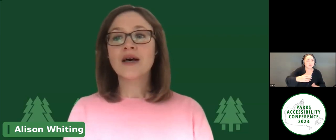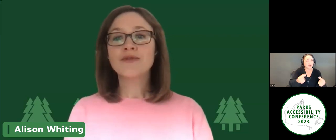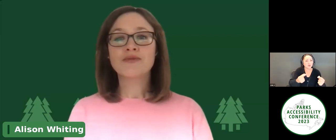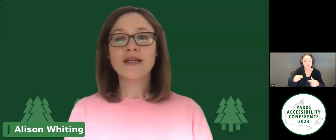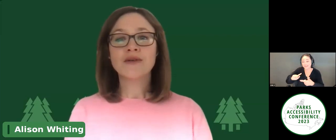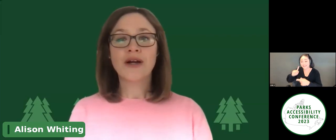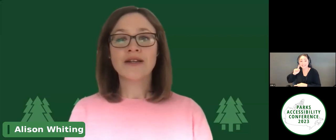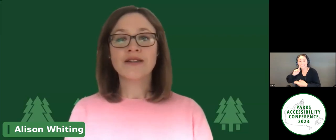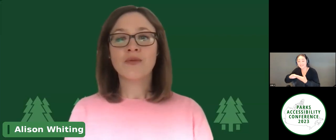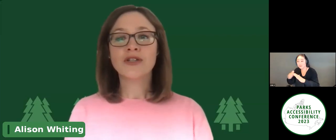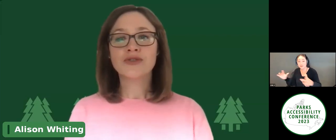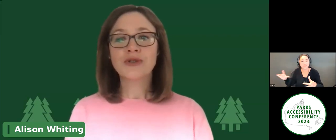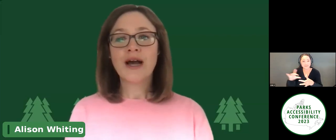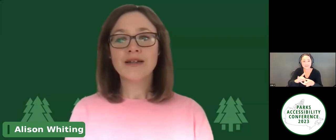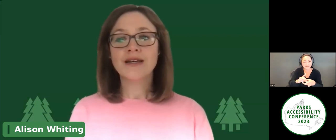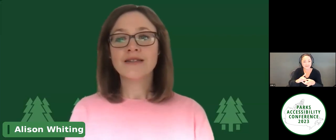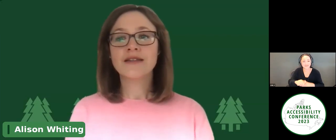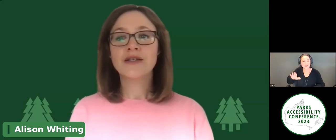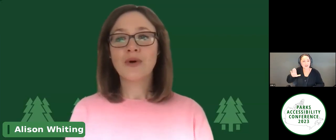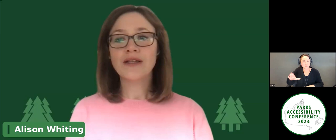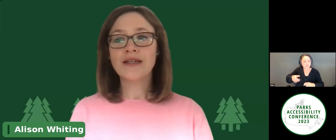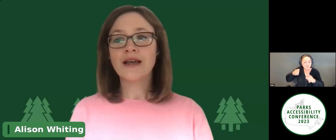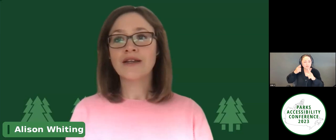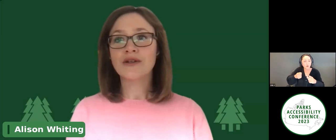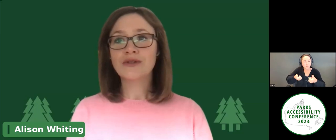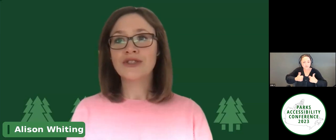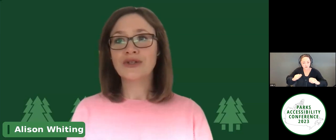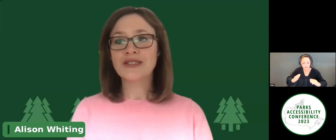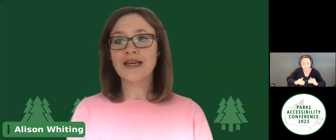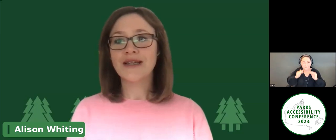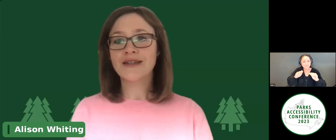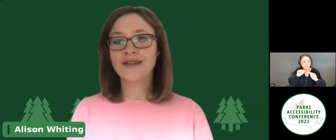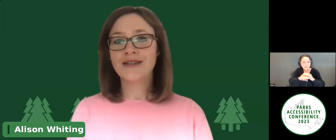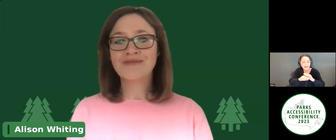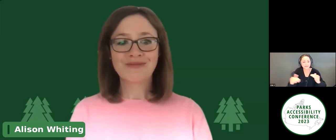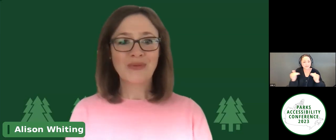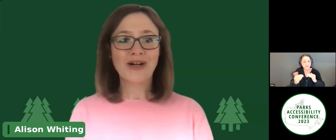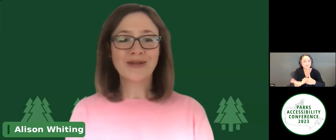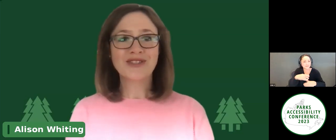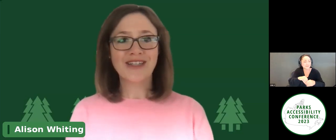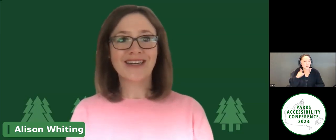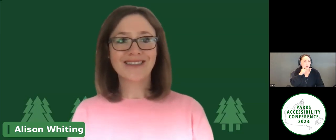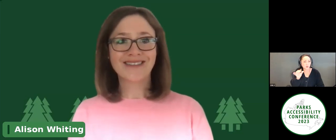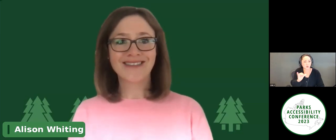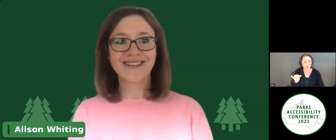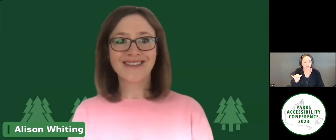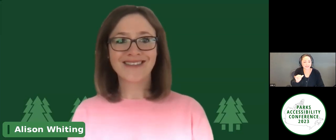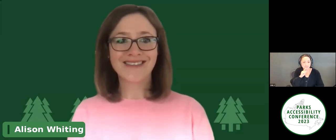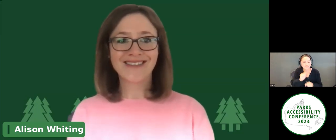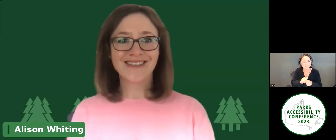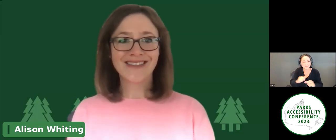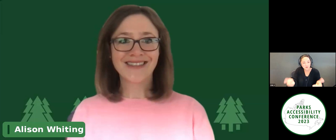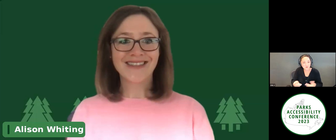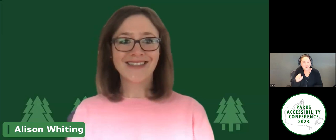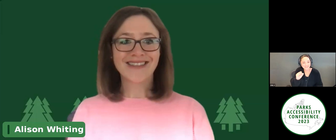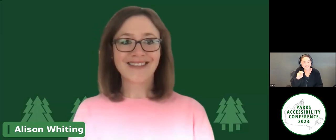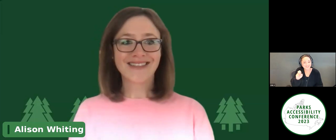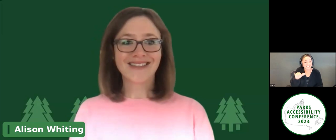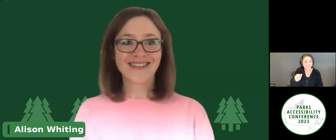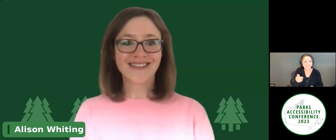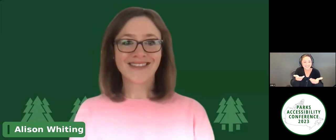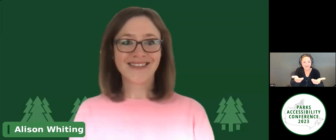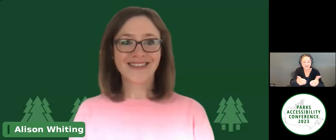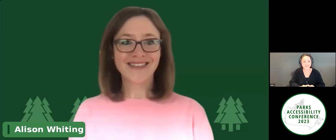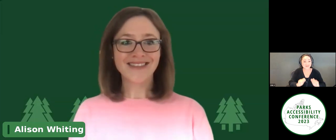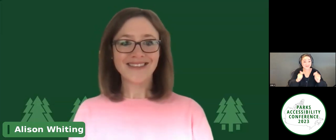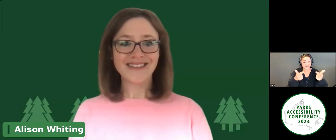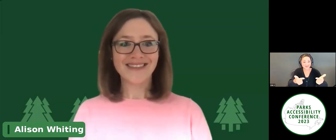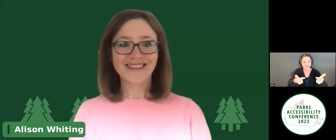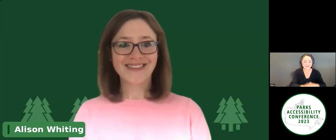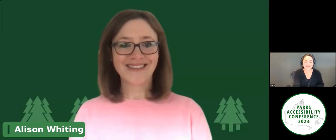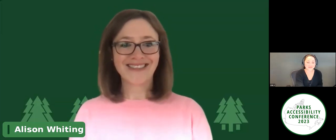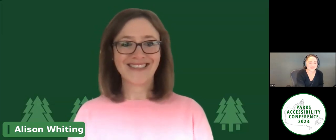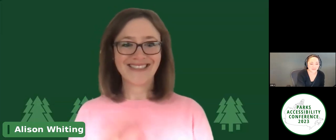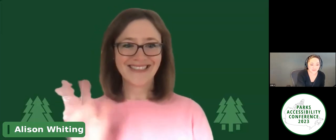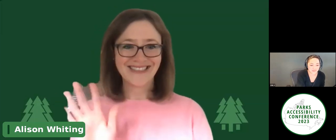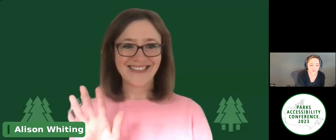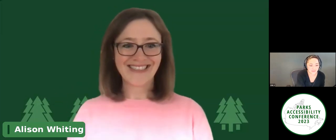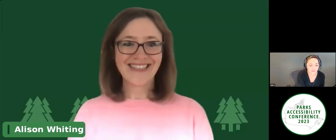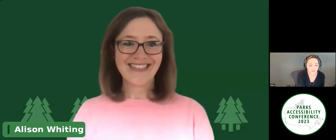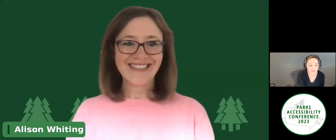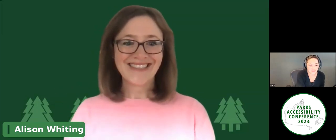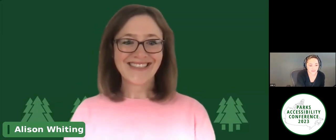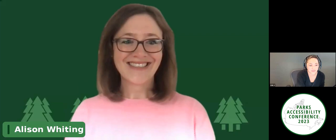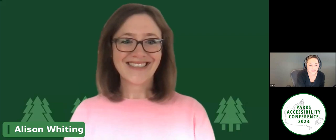This helps raise awareness on what true access, equality, and inclusion looks like. Welcome,